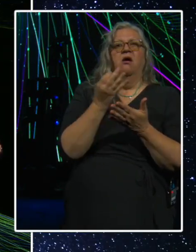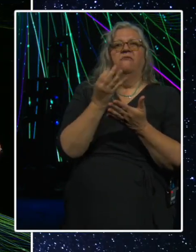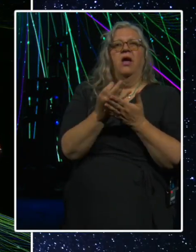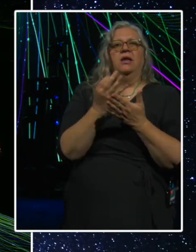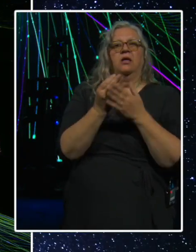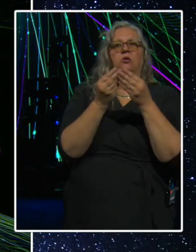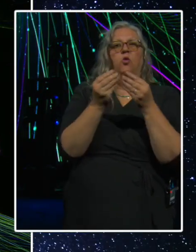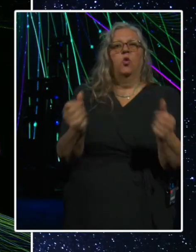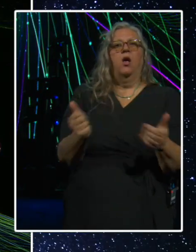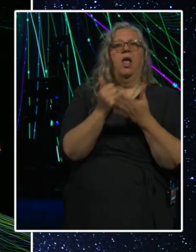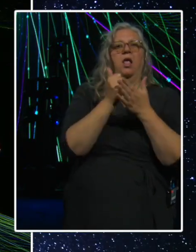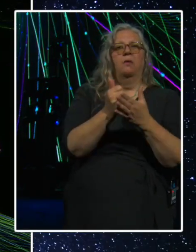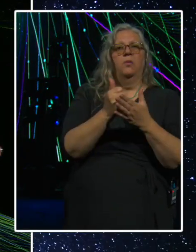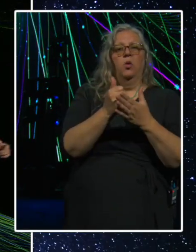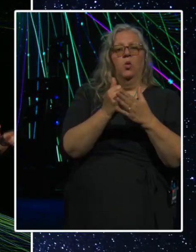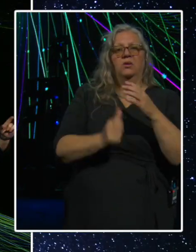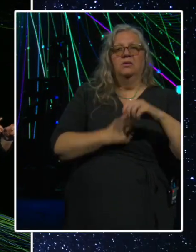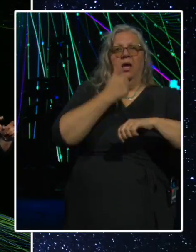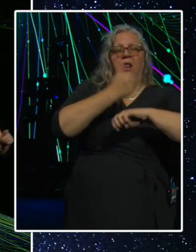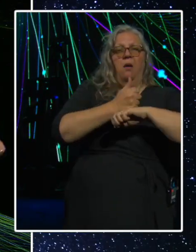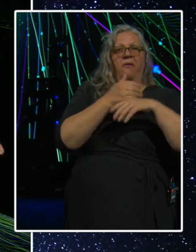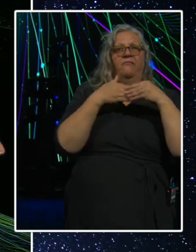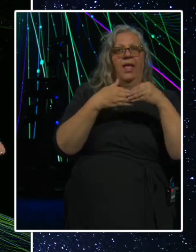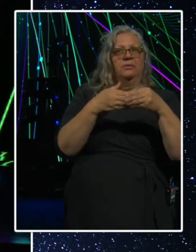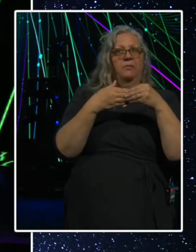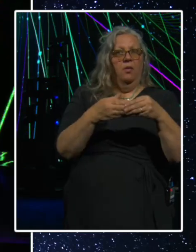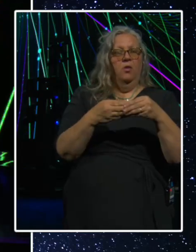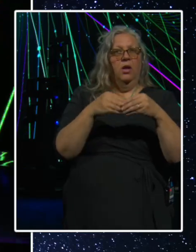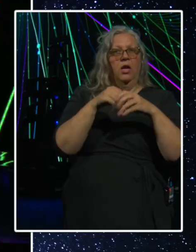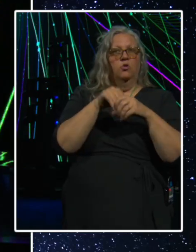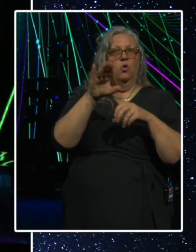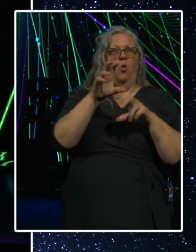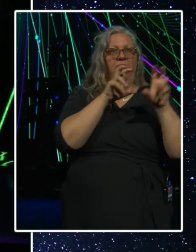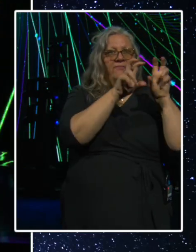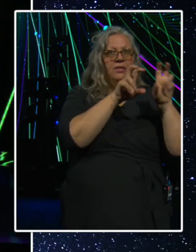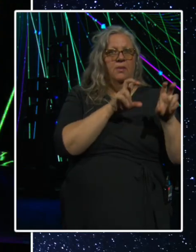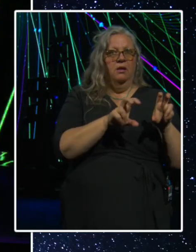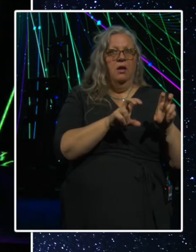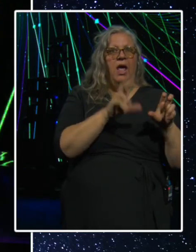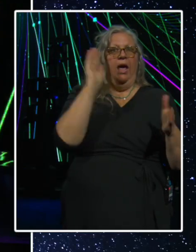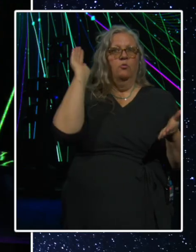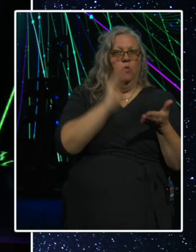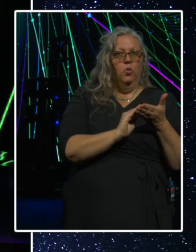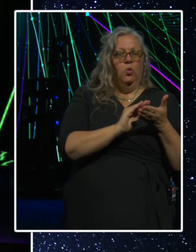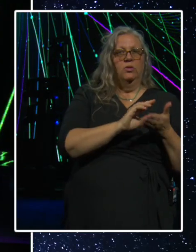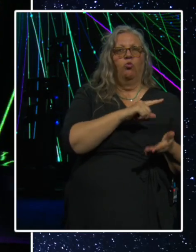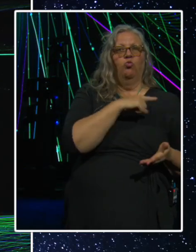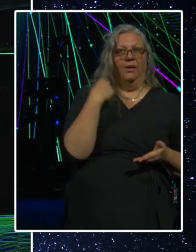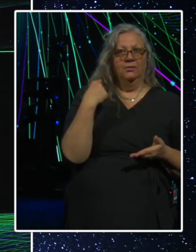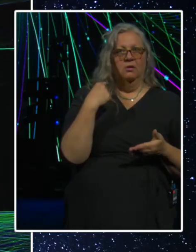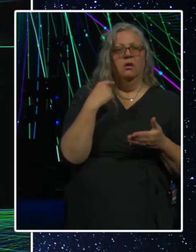Our financing solutions enable you to build flexibility into your investments and mitigate risk.